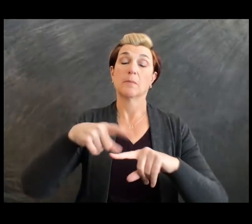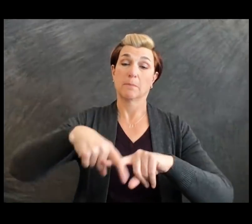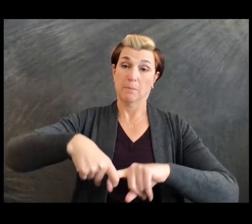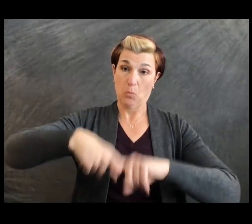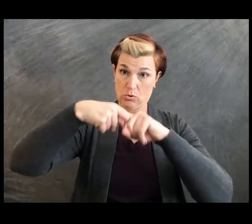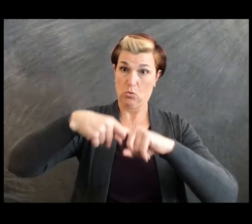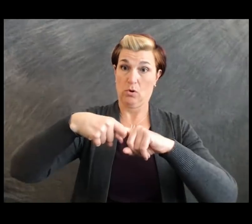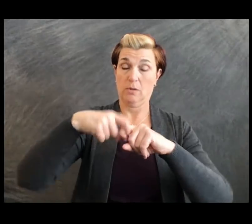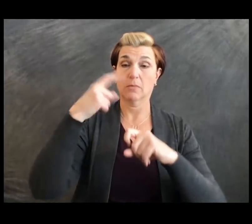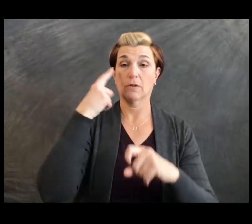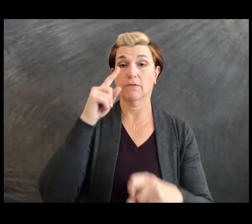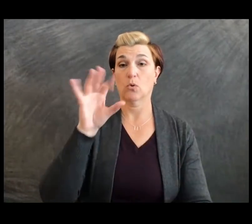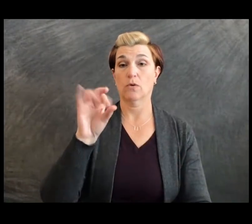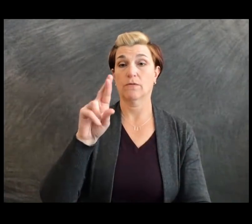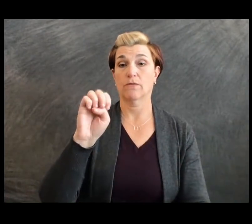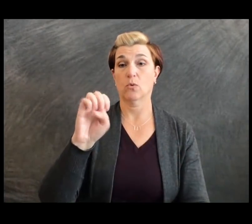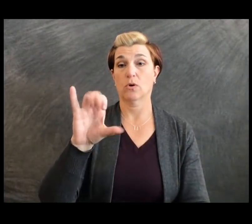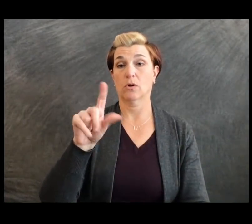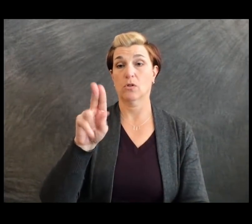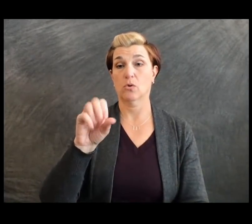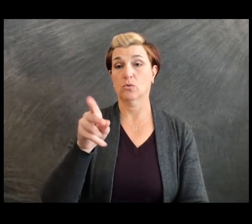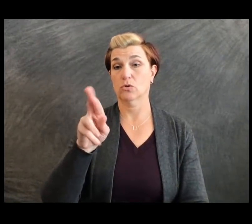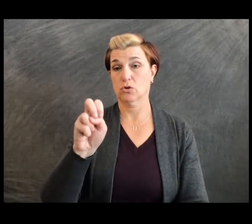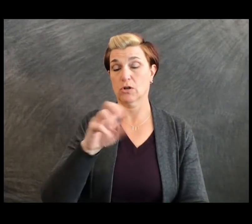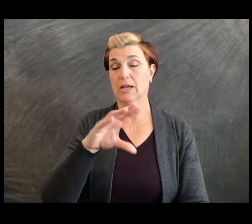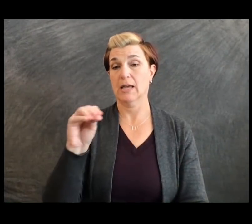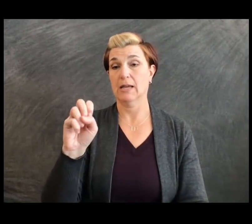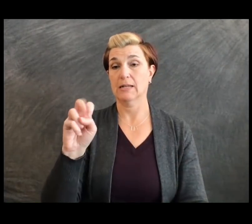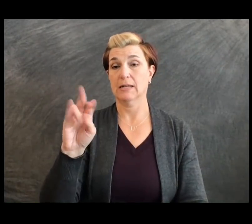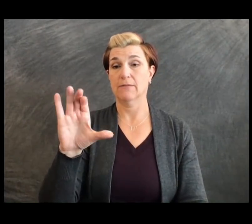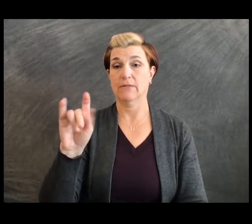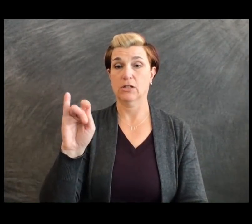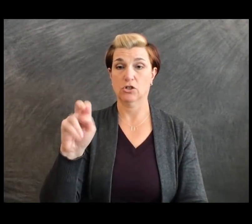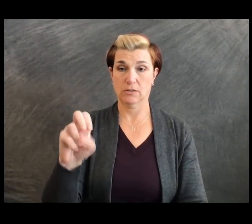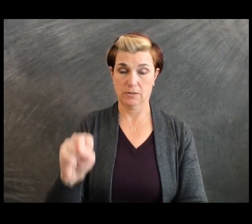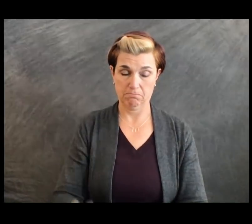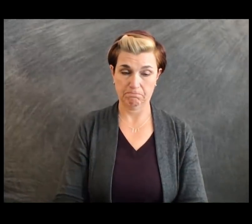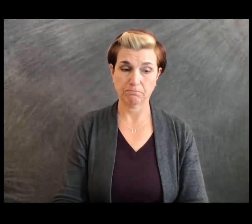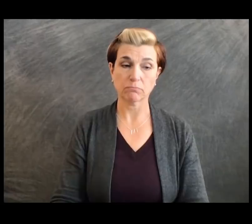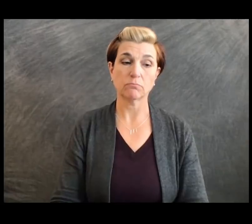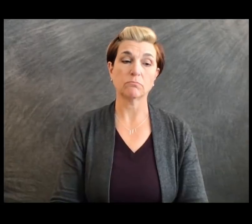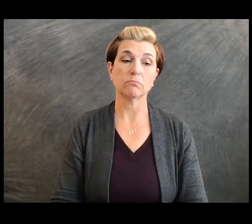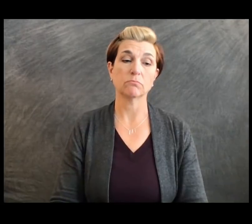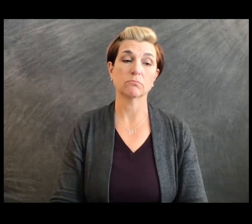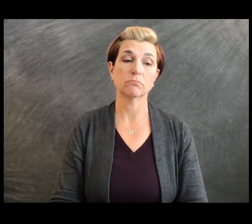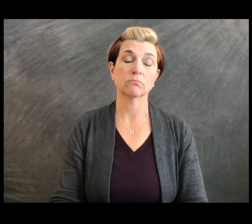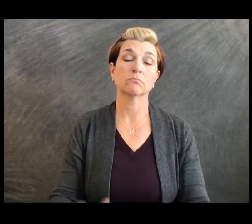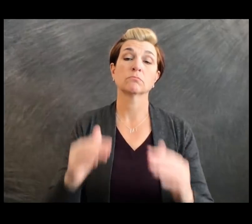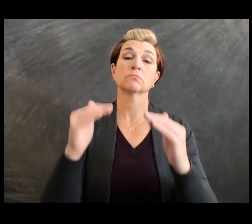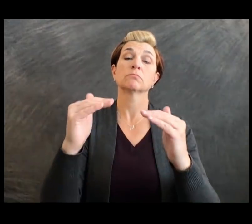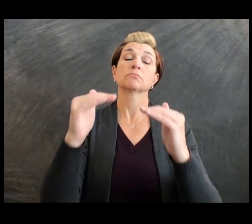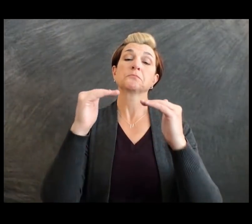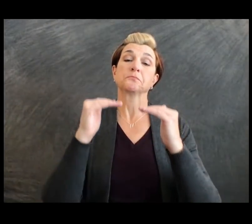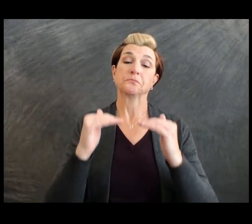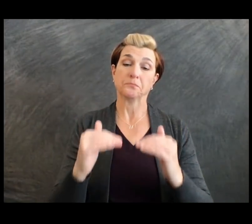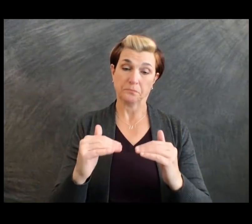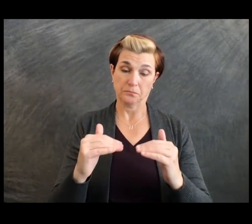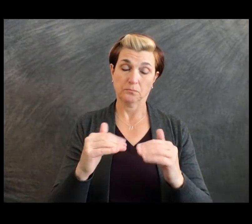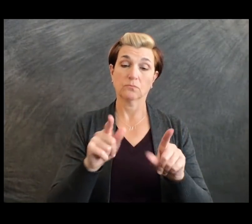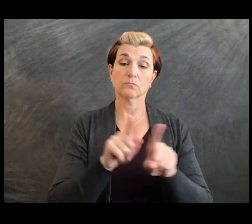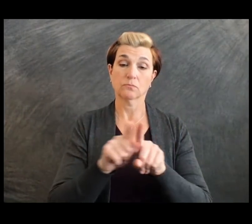and evictions we want also for the PHAs to be protected